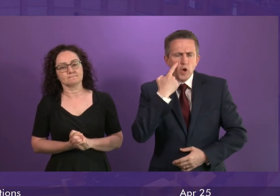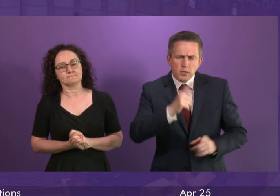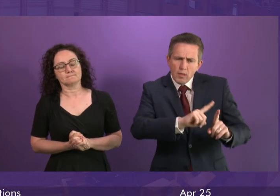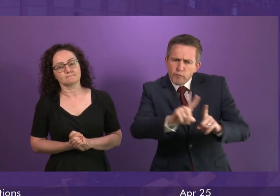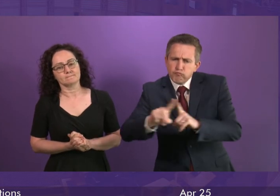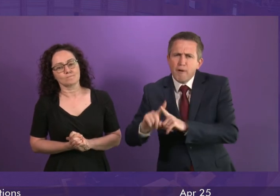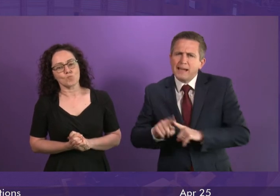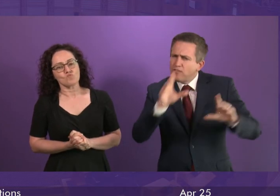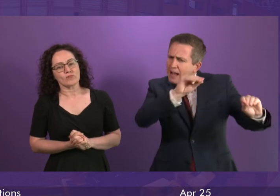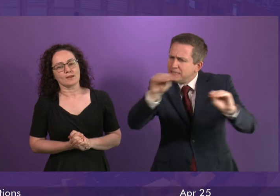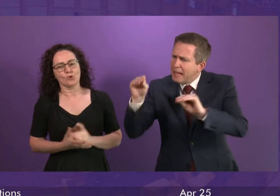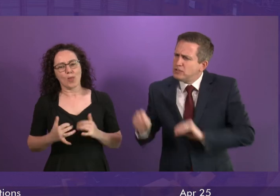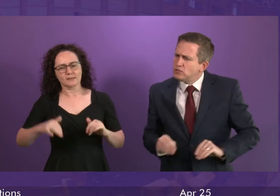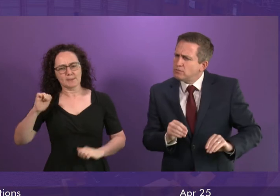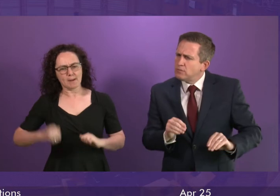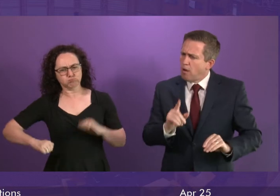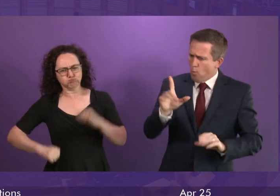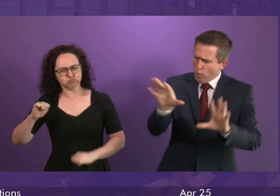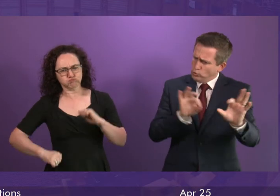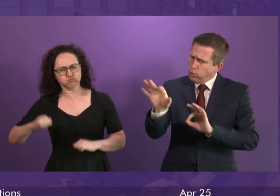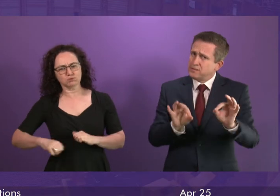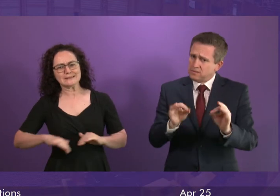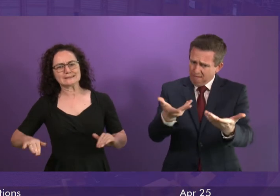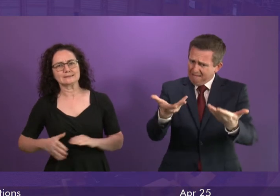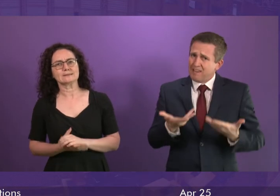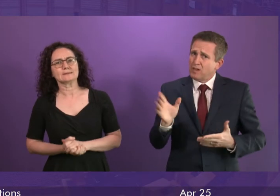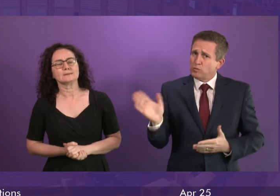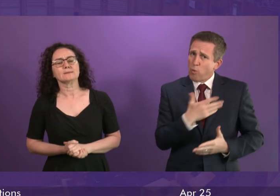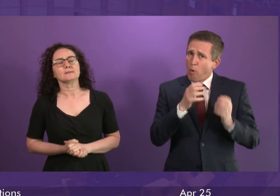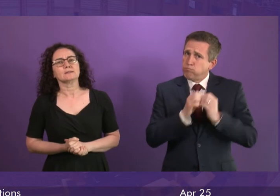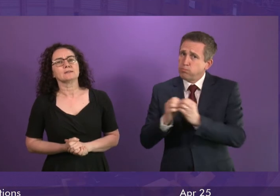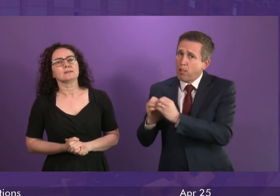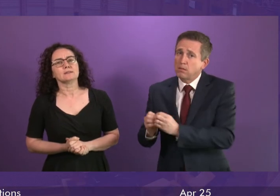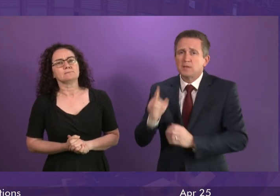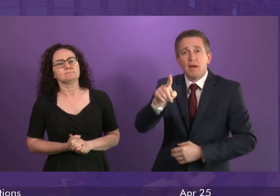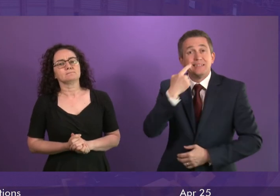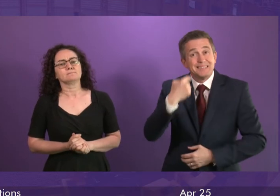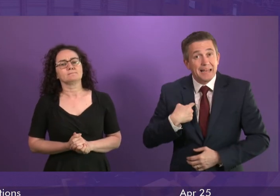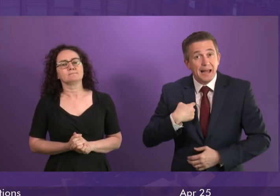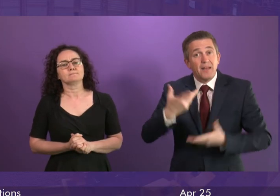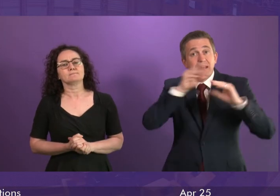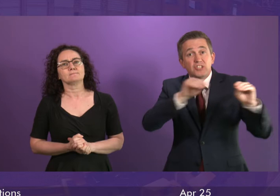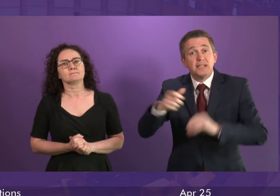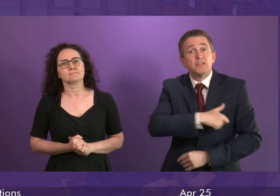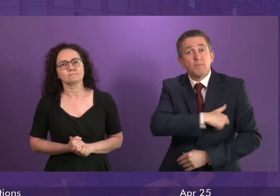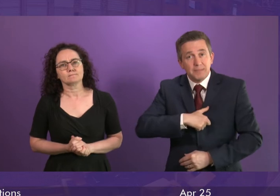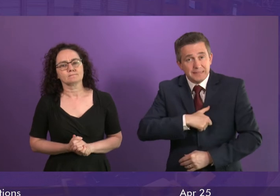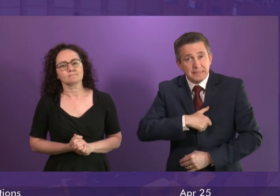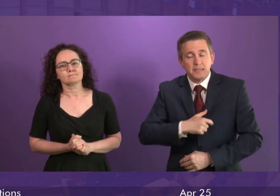depth of education and the choices that are available to pupils. Yesterday, the Education and Skills Committee was told that the problem is curriculum for